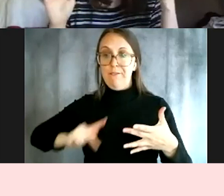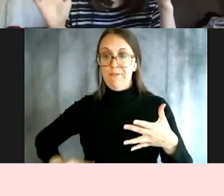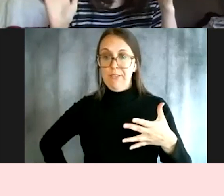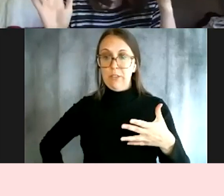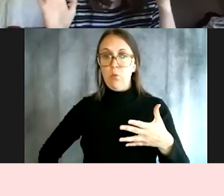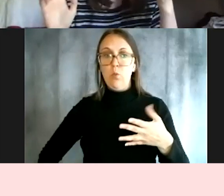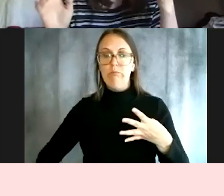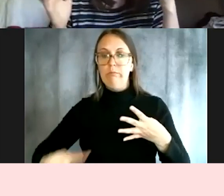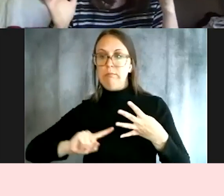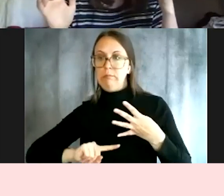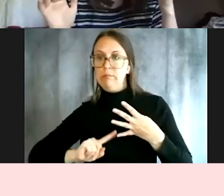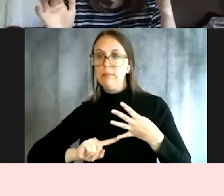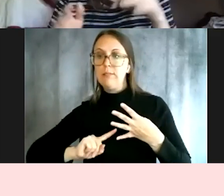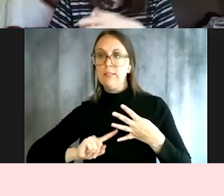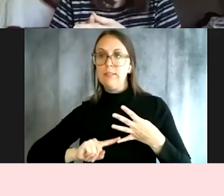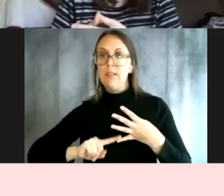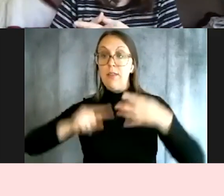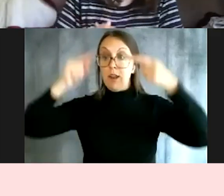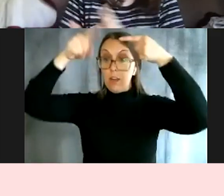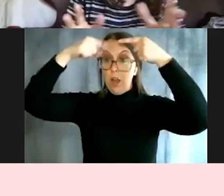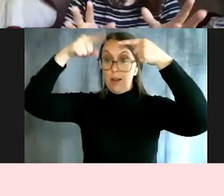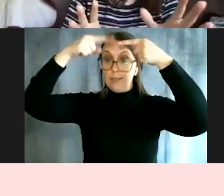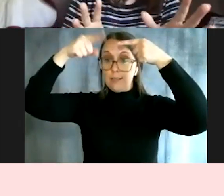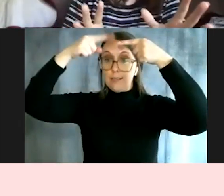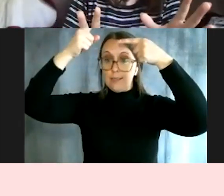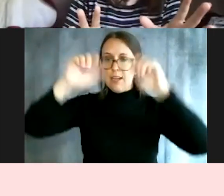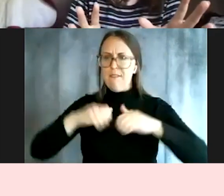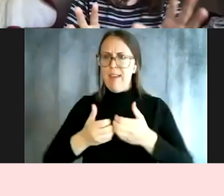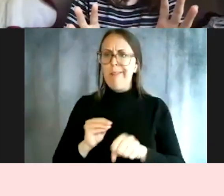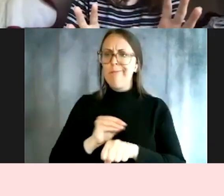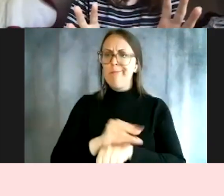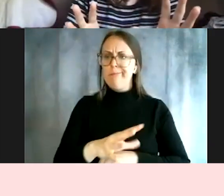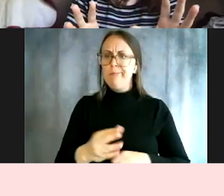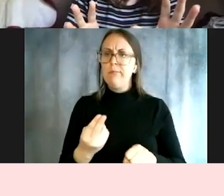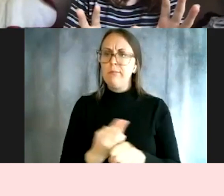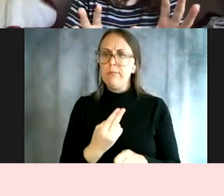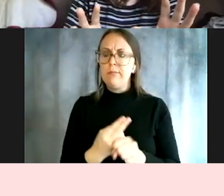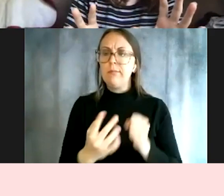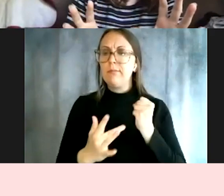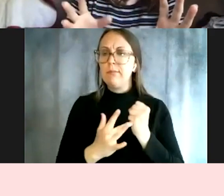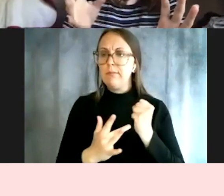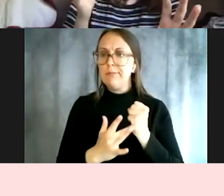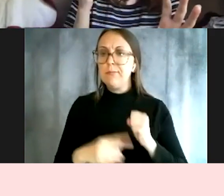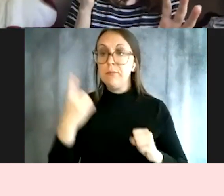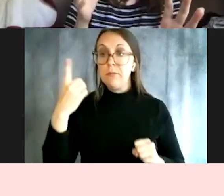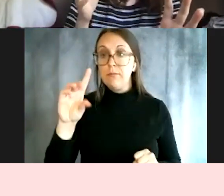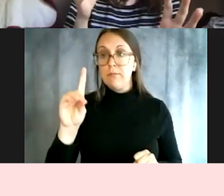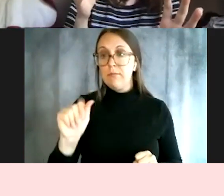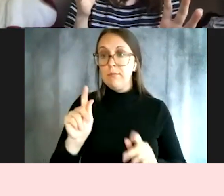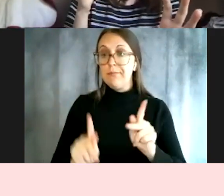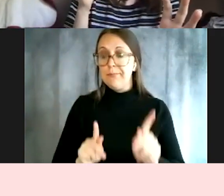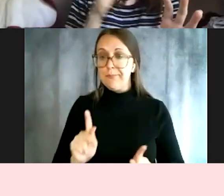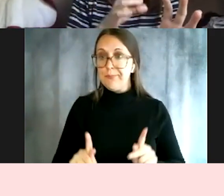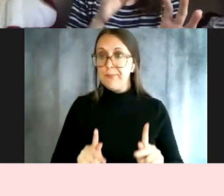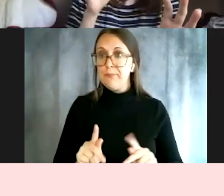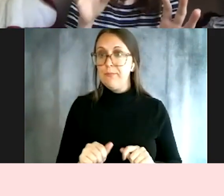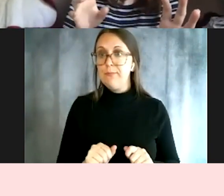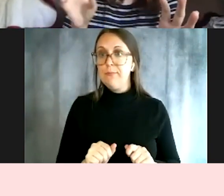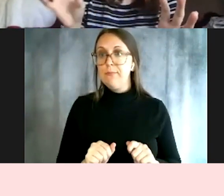is your brain, how your brain works and this makes it a lot easier to sort of process how individual